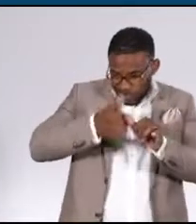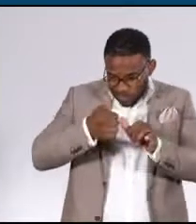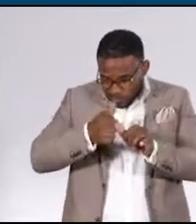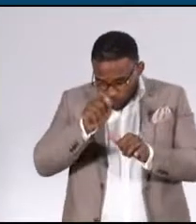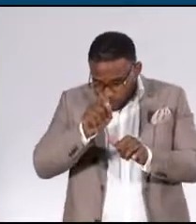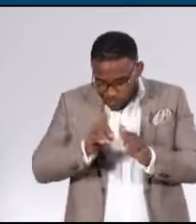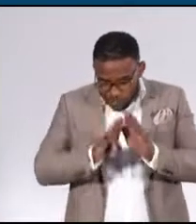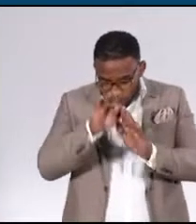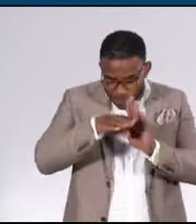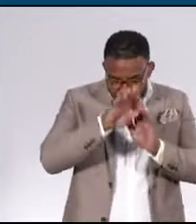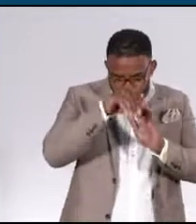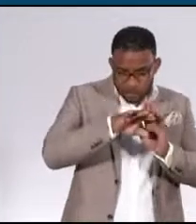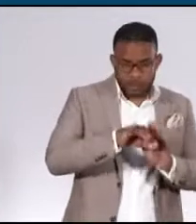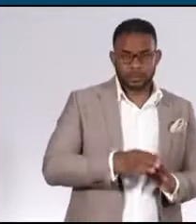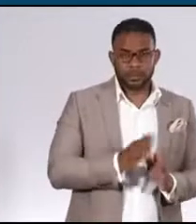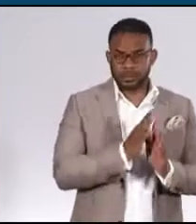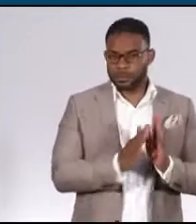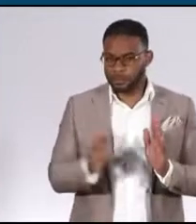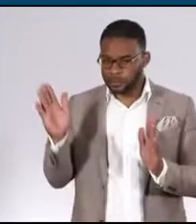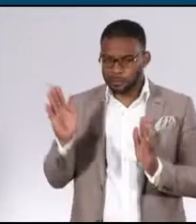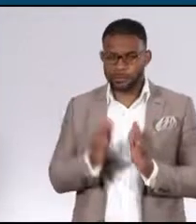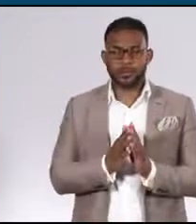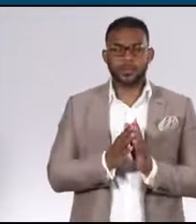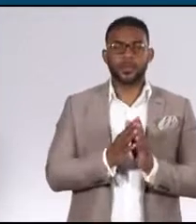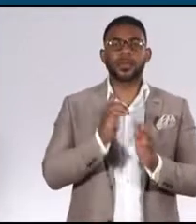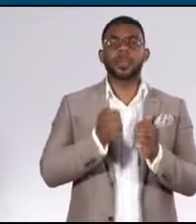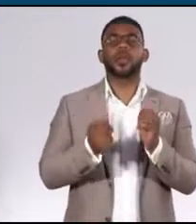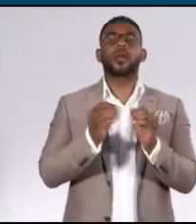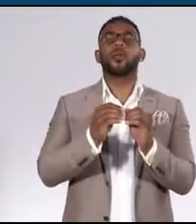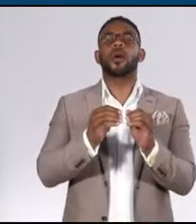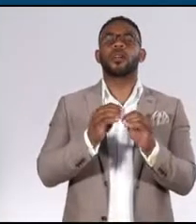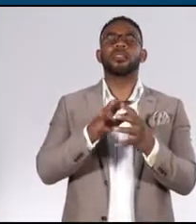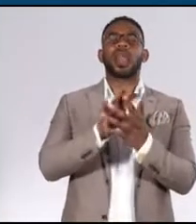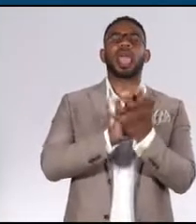and That sounds better. Grammy. See, it's a much more garbled auditory encoding.